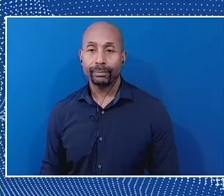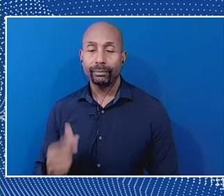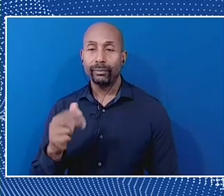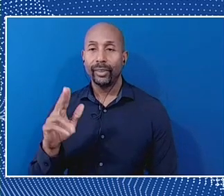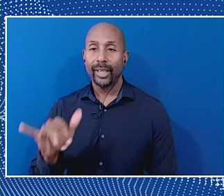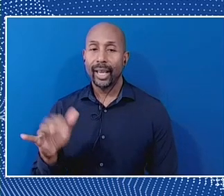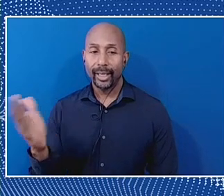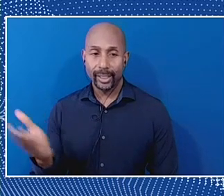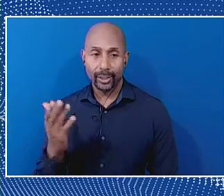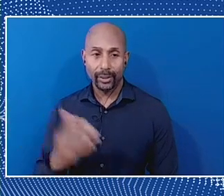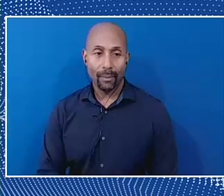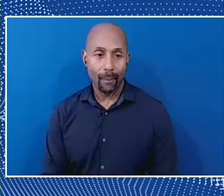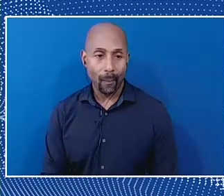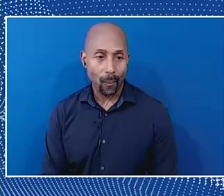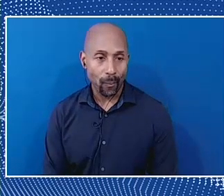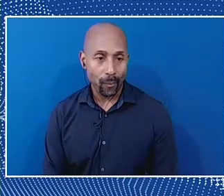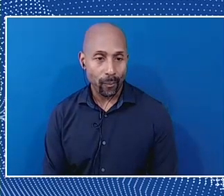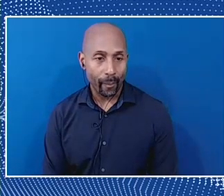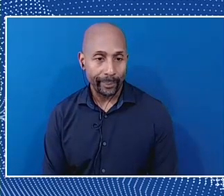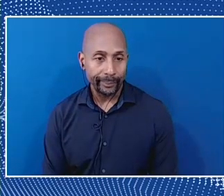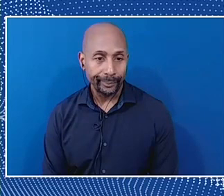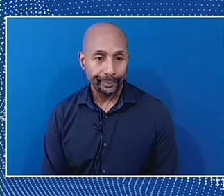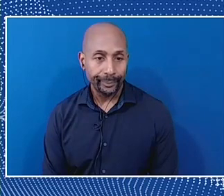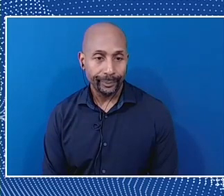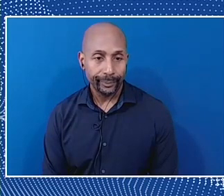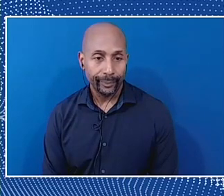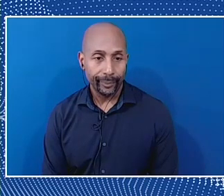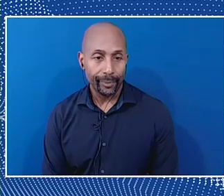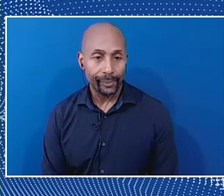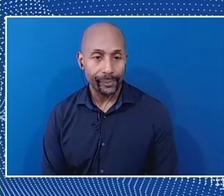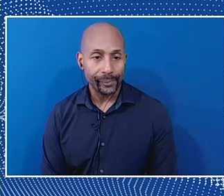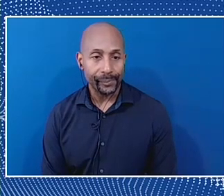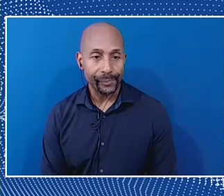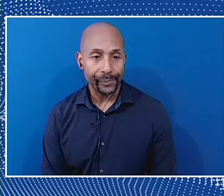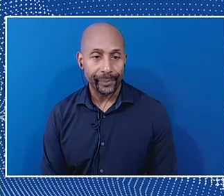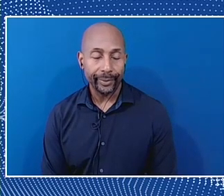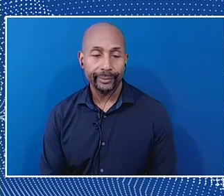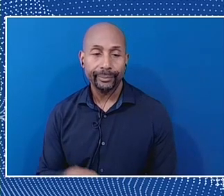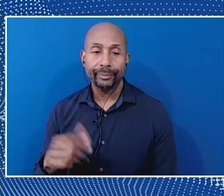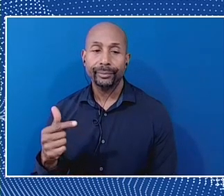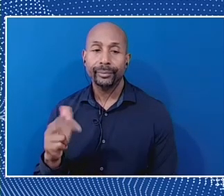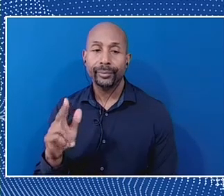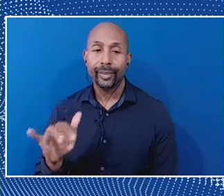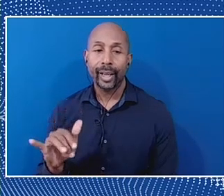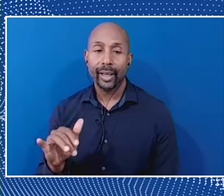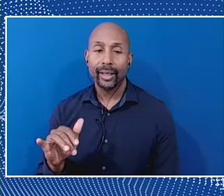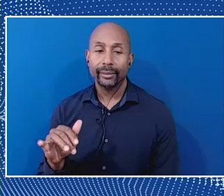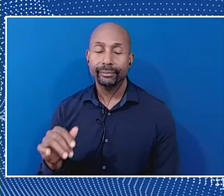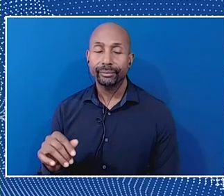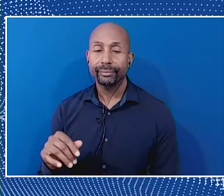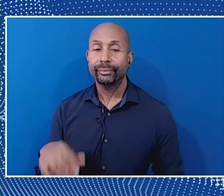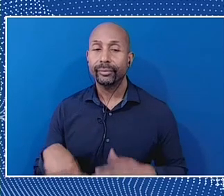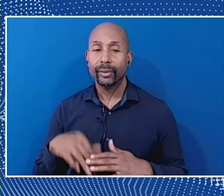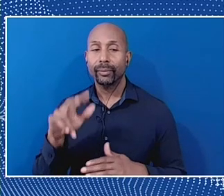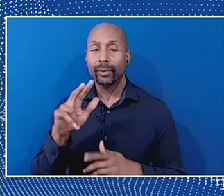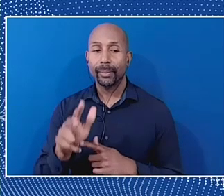Okay. You're good to go. Guy, you have up to three minutes. Please begin.